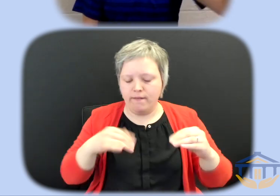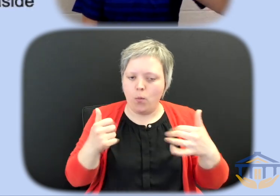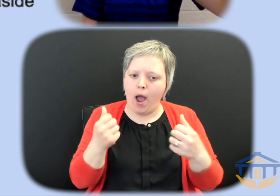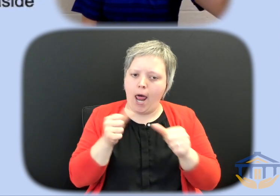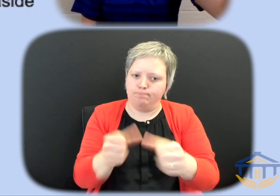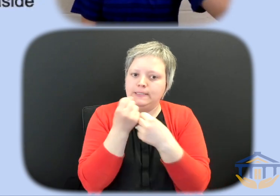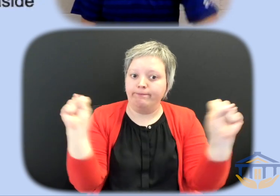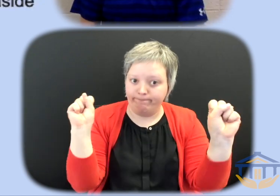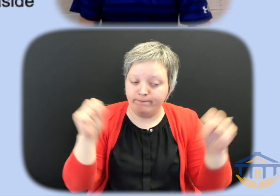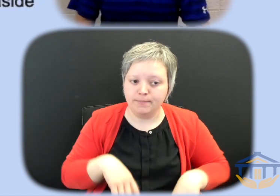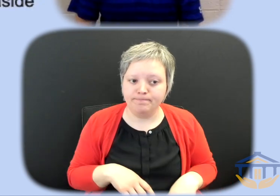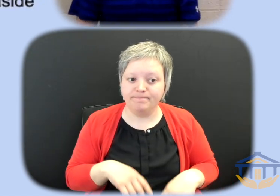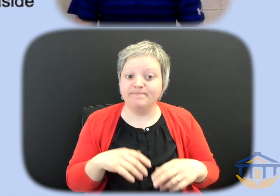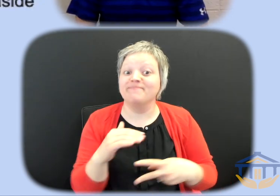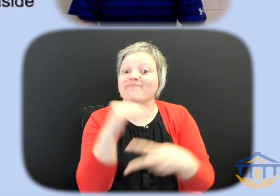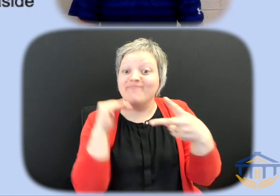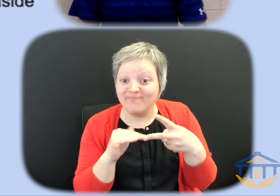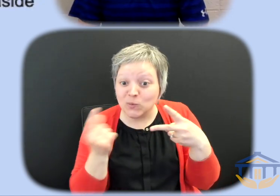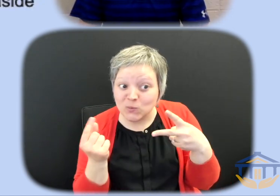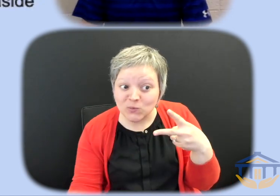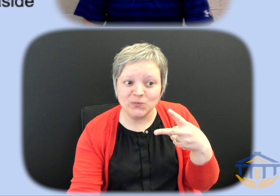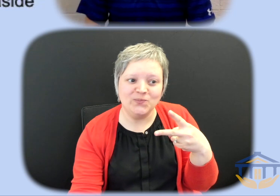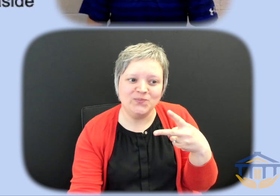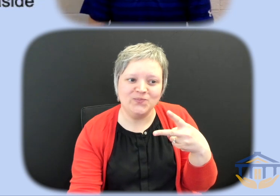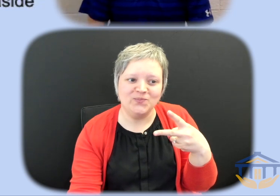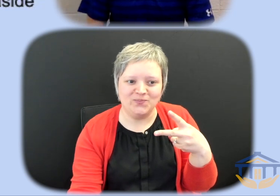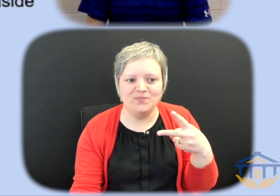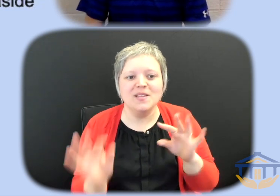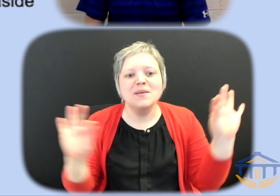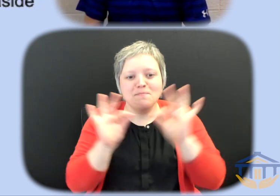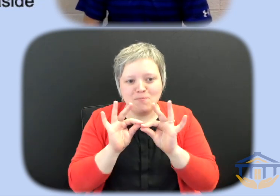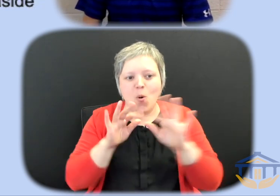The second step is we want to make sure that we have enough space available to us, whether